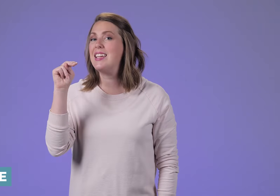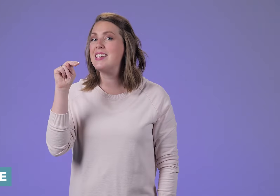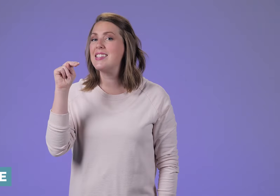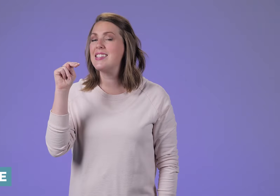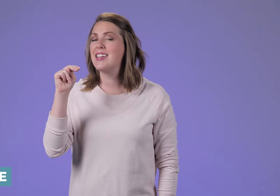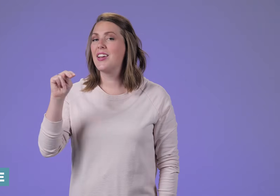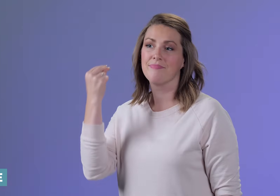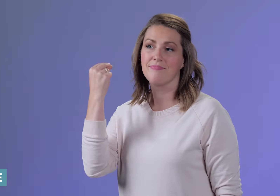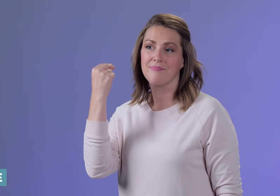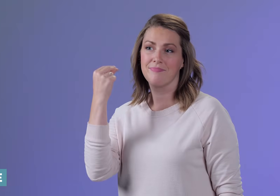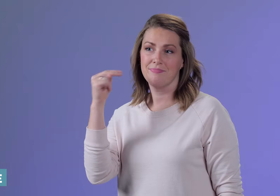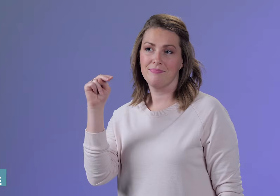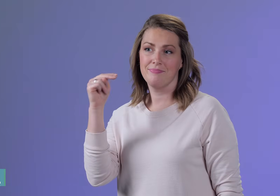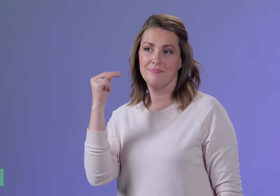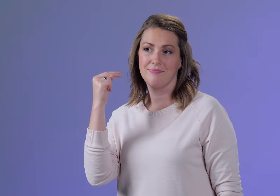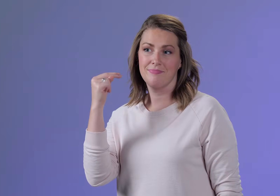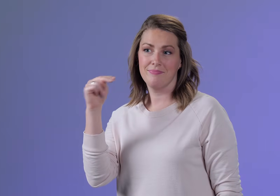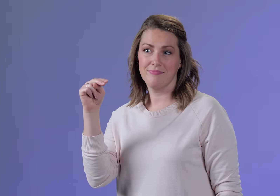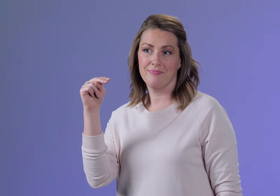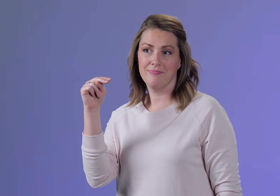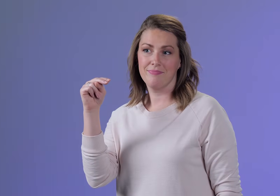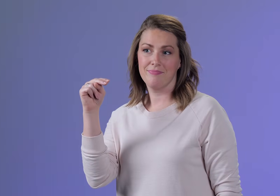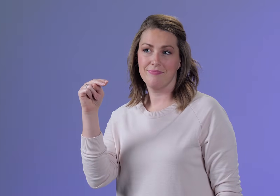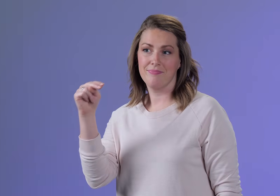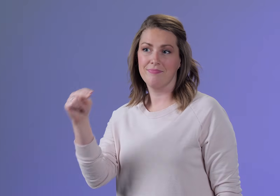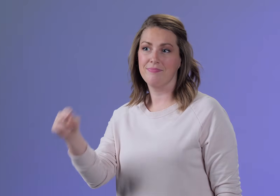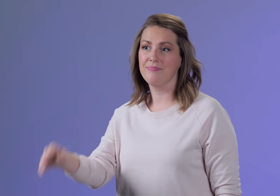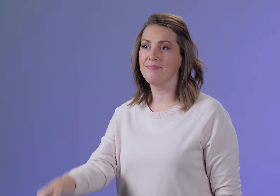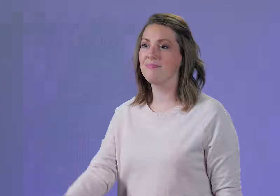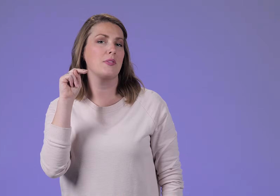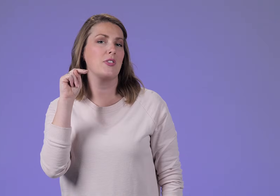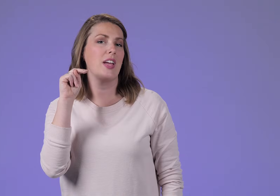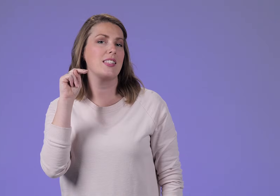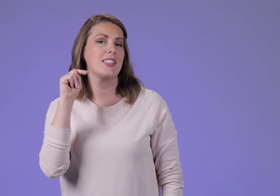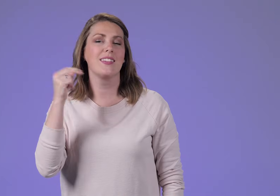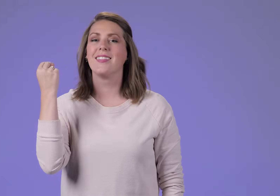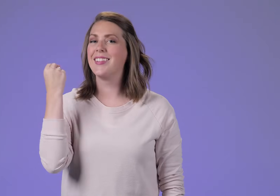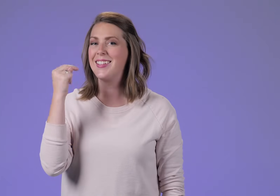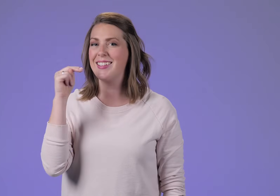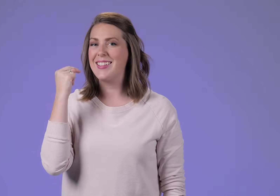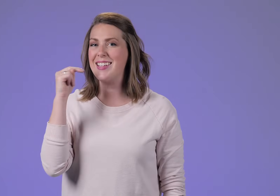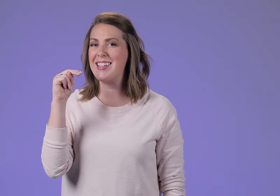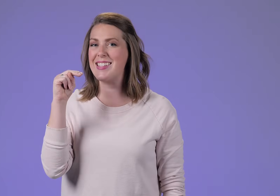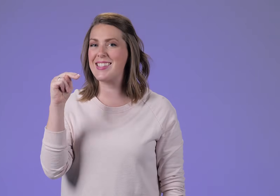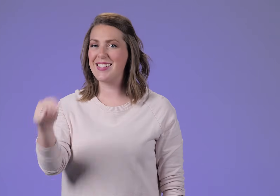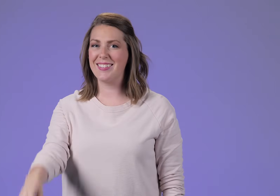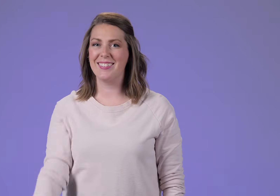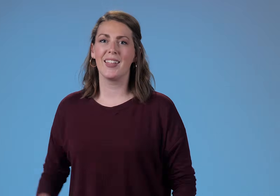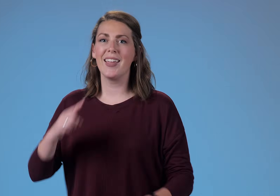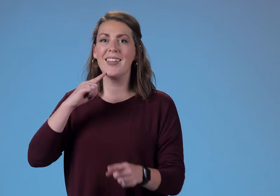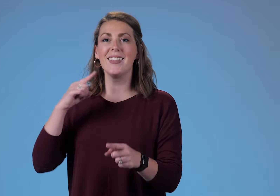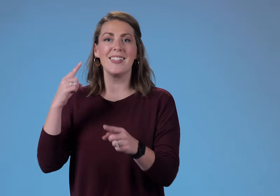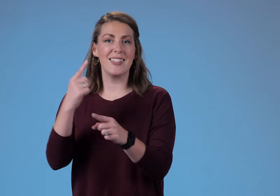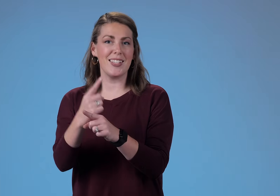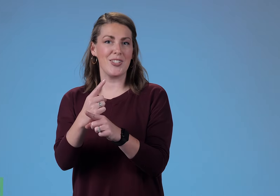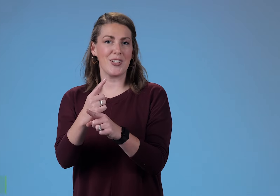NIECE You're doing an "N" and shaking it at the bottom of your face. NIECE SISTER